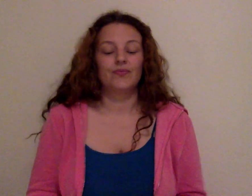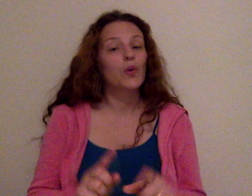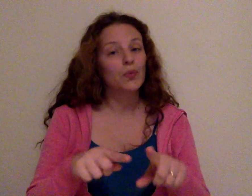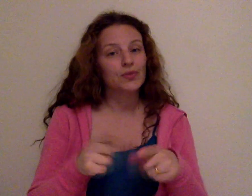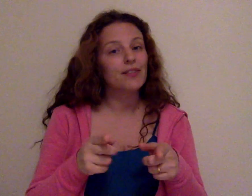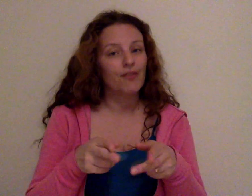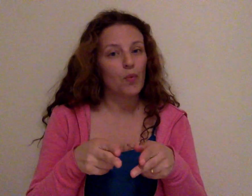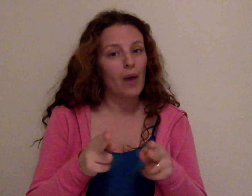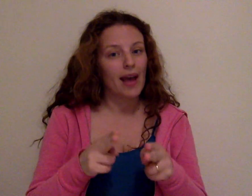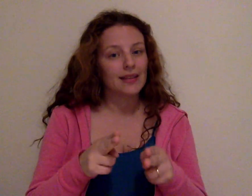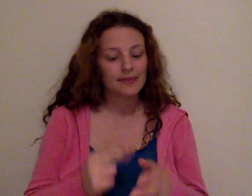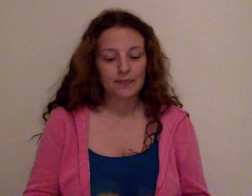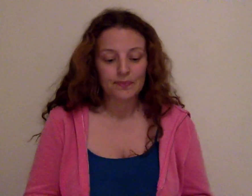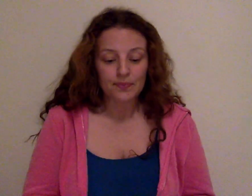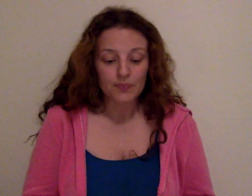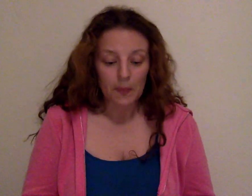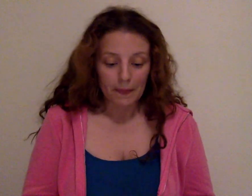There are different ways.